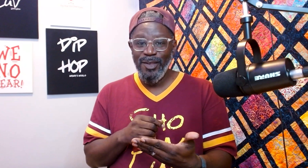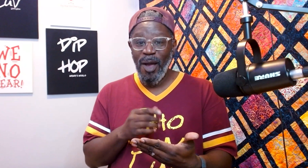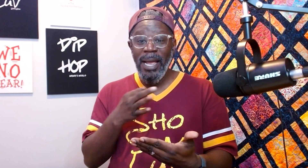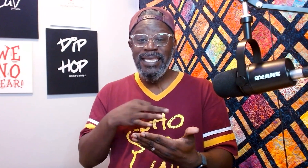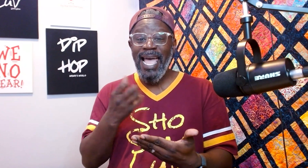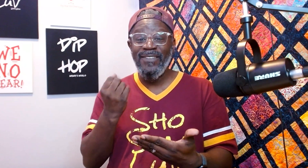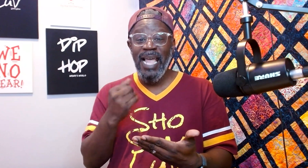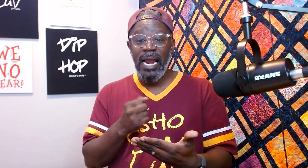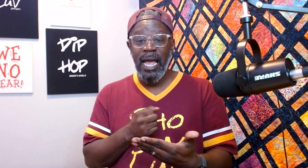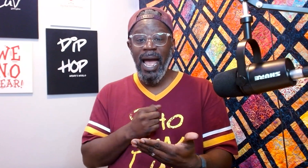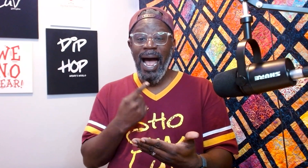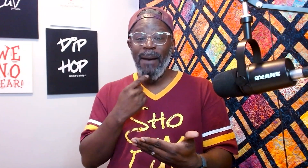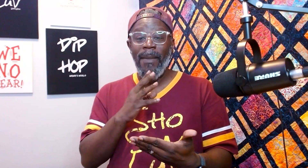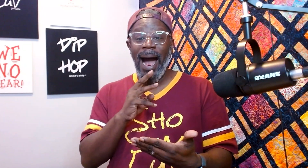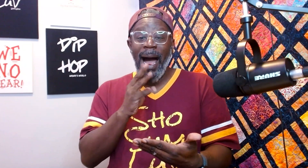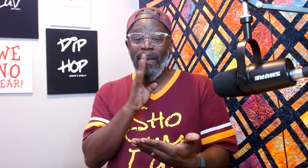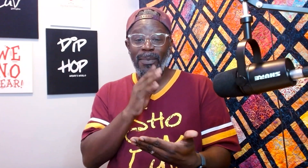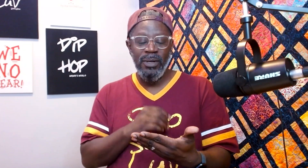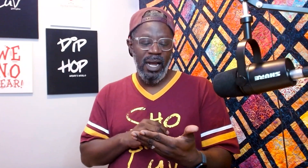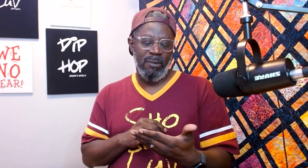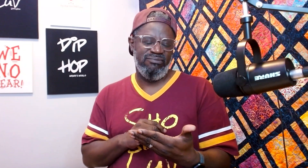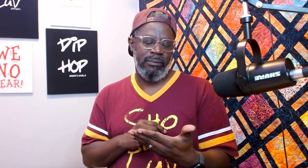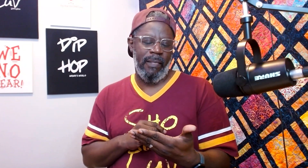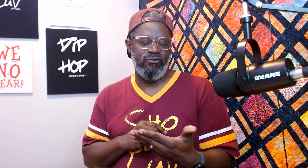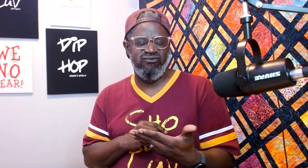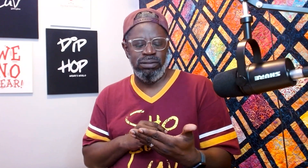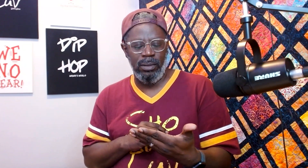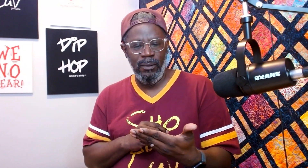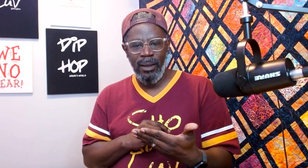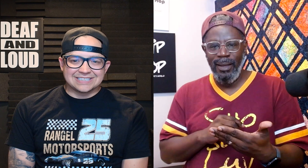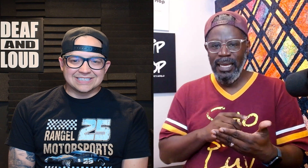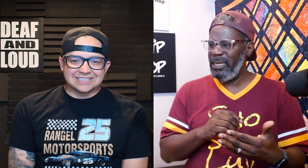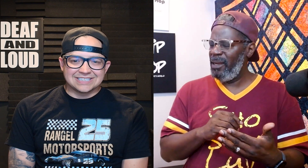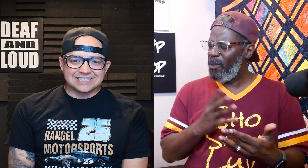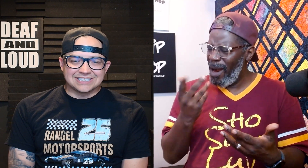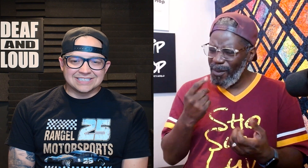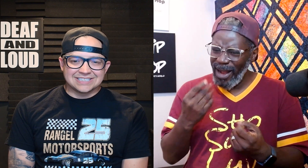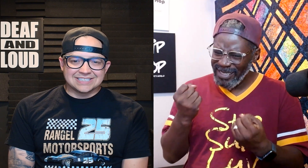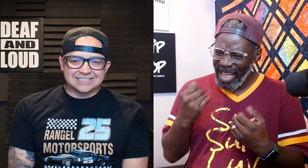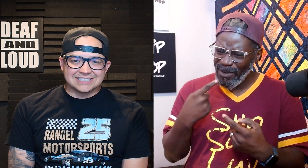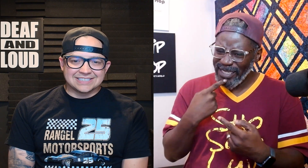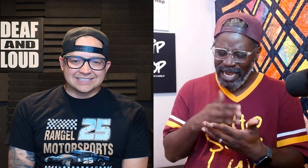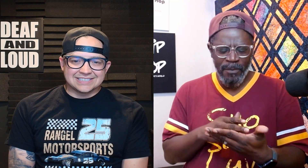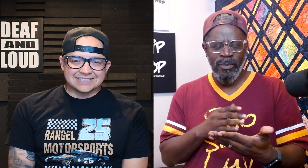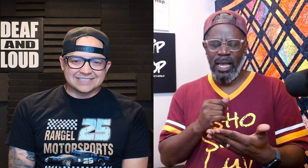So instead of signing, I mumbled. I said [mumbling]. He said, "What? Sign what you said!" I keep mumbling.